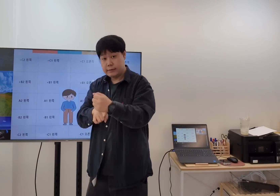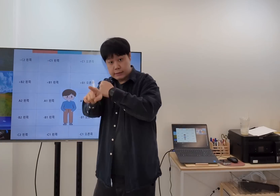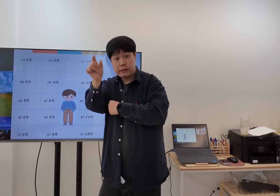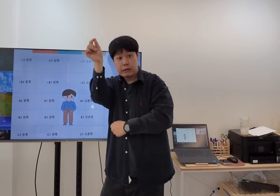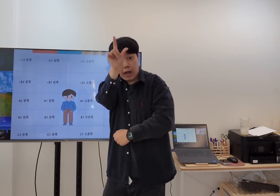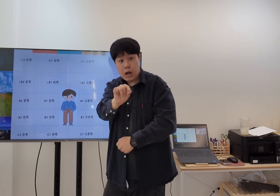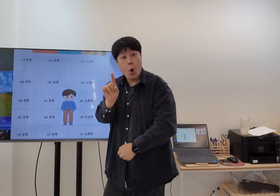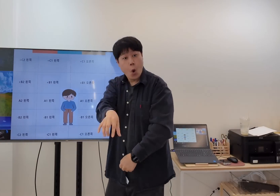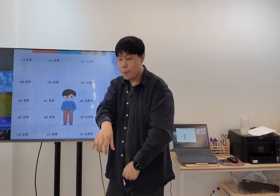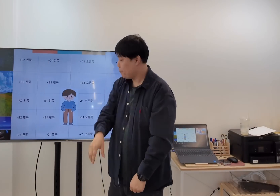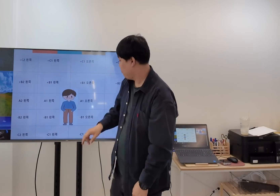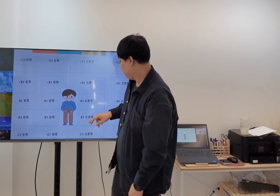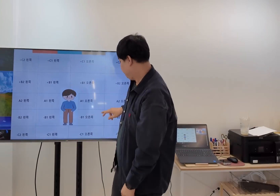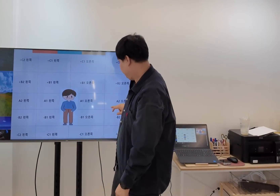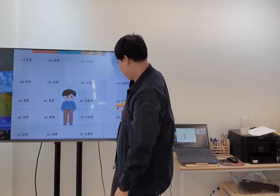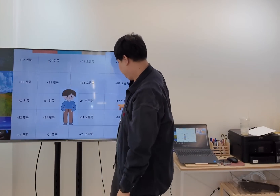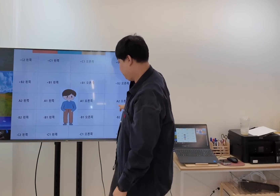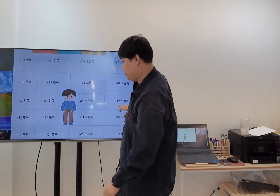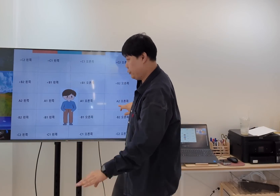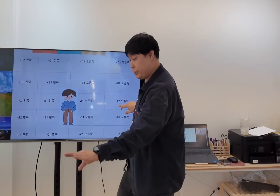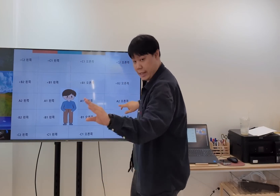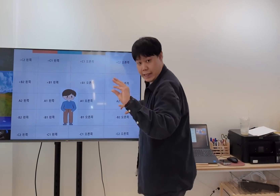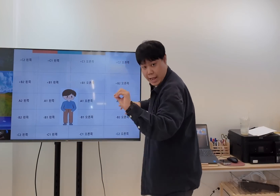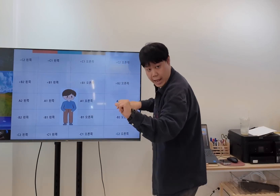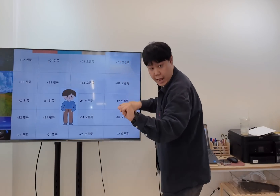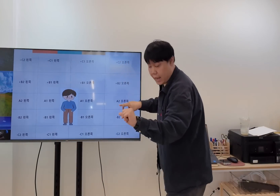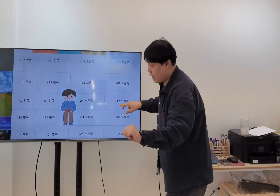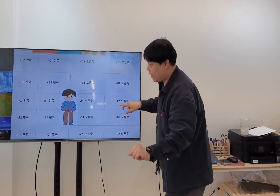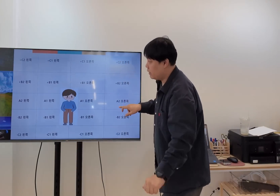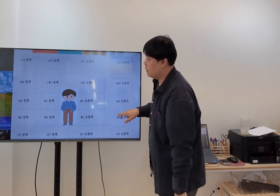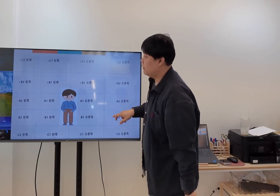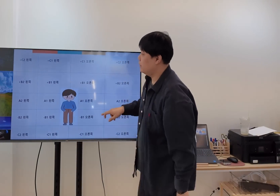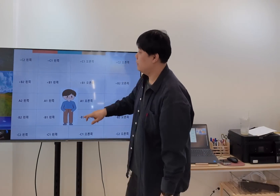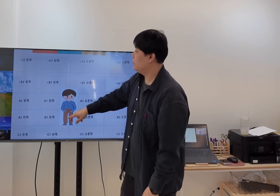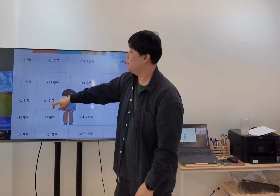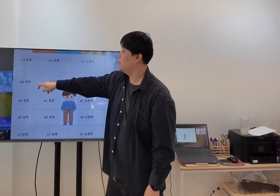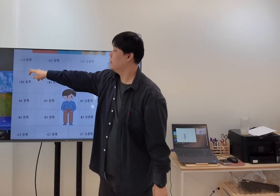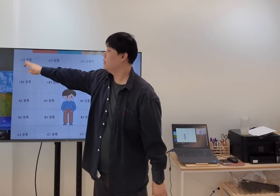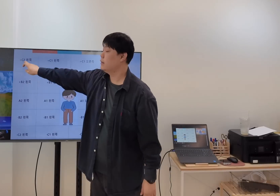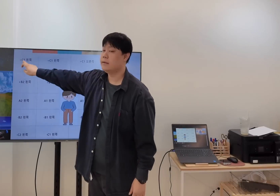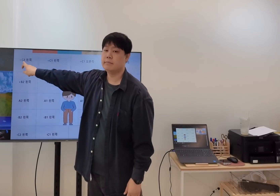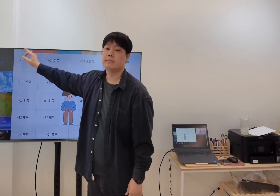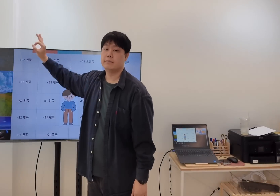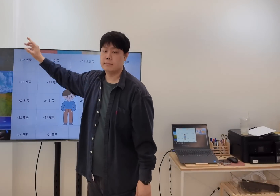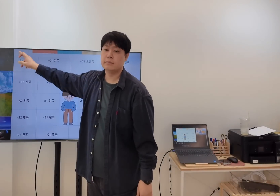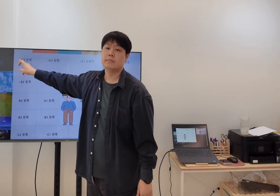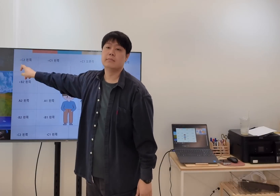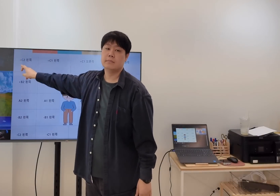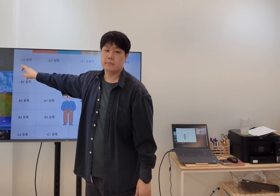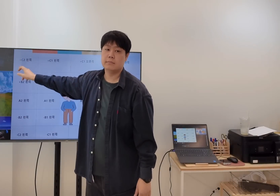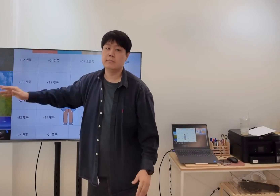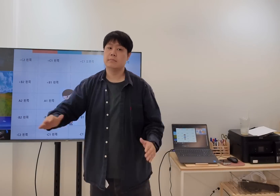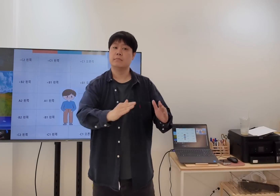That means, look carefully at the moon's location.